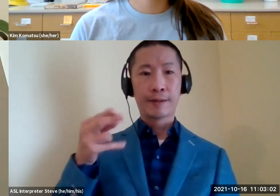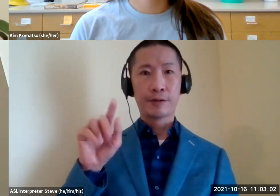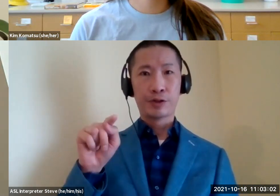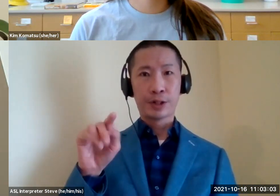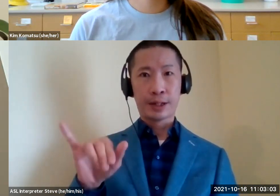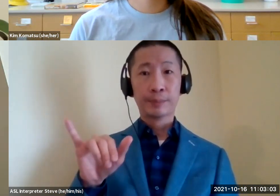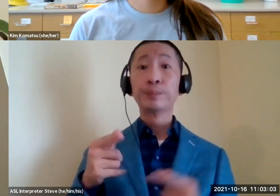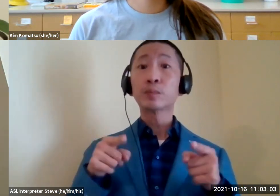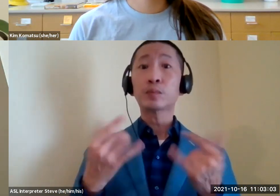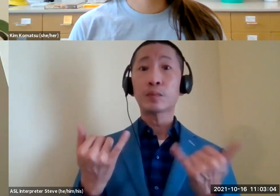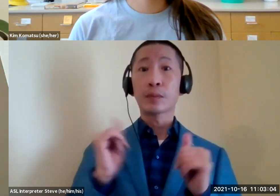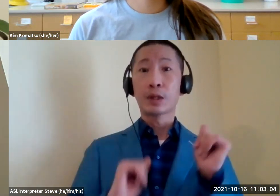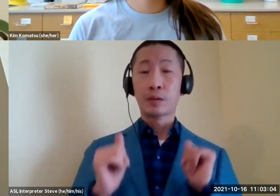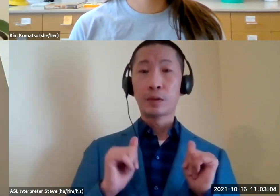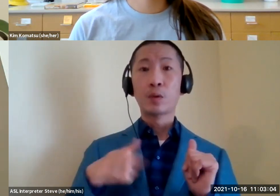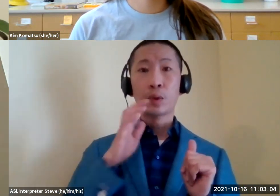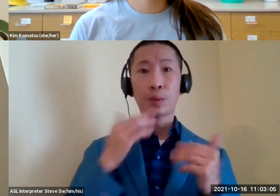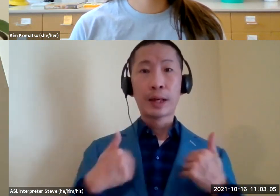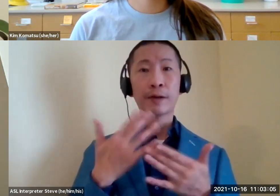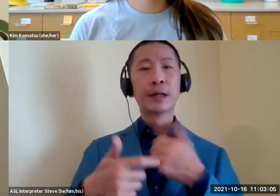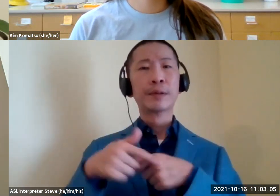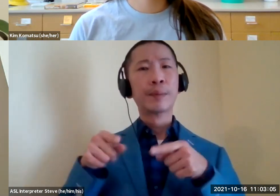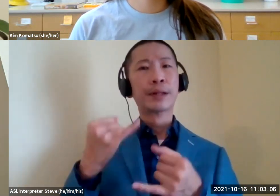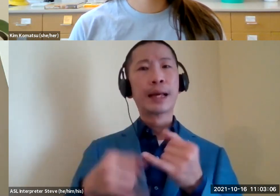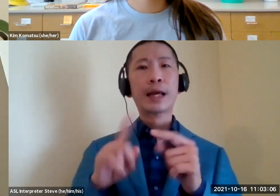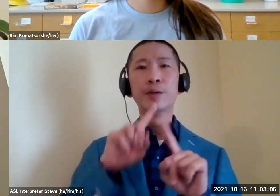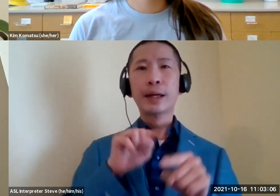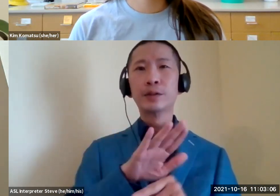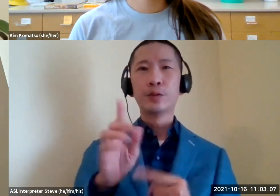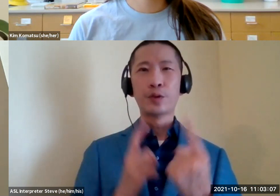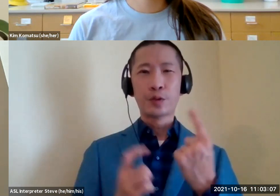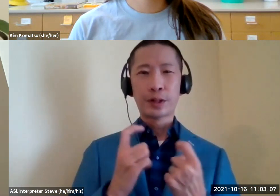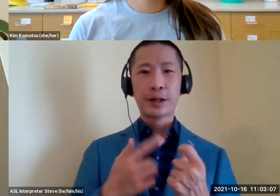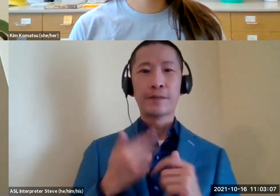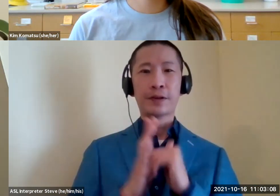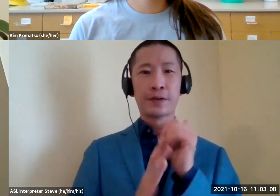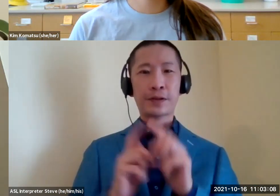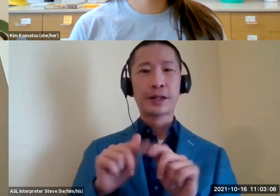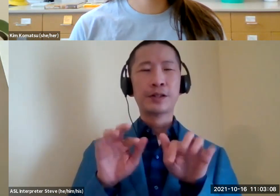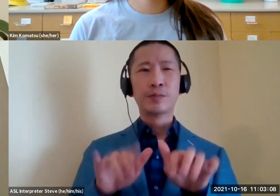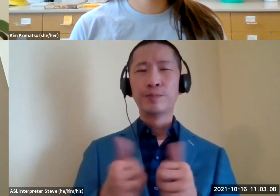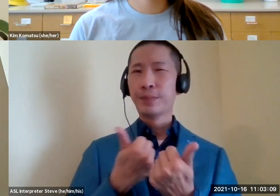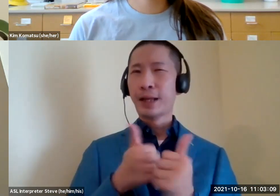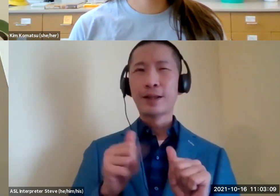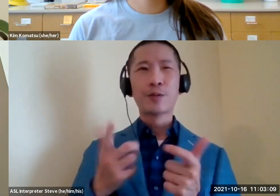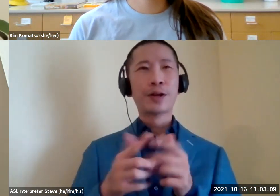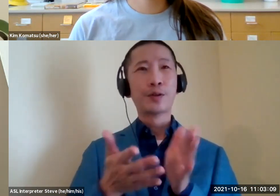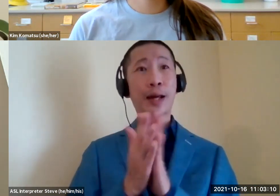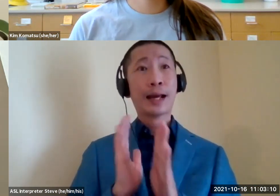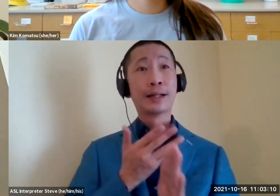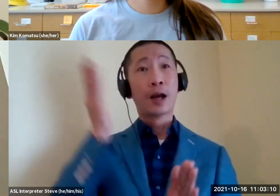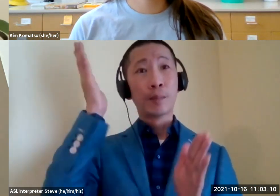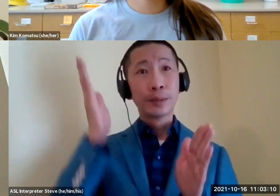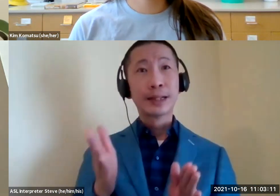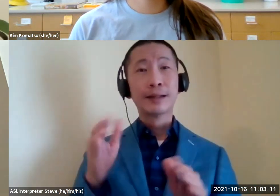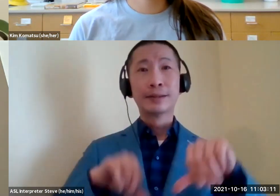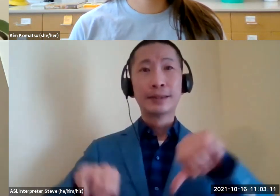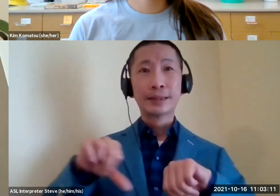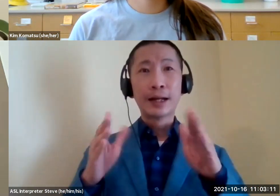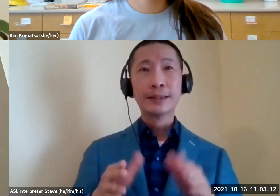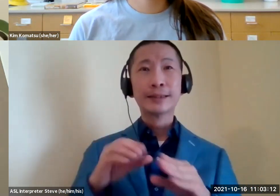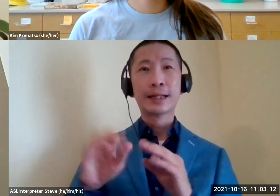Johanna (she/her) - AACPL: And during today's program we'll have some time at the end, to answer your questions, please feel free to share anything you would like to ask our presenters and scientists in the chat or Q and A.